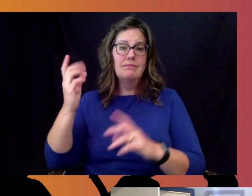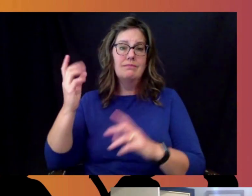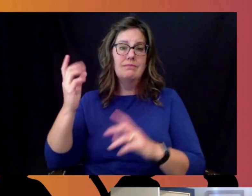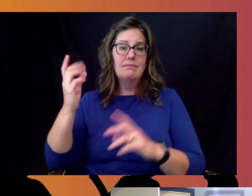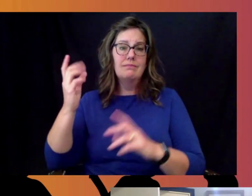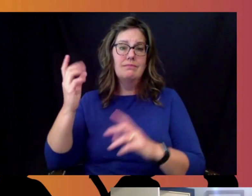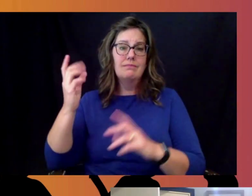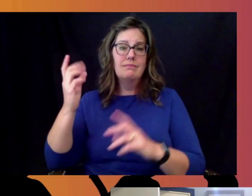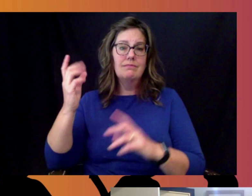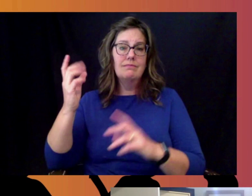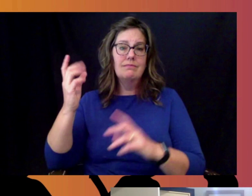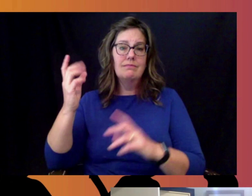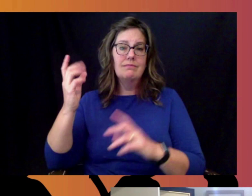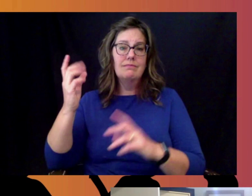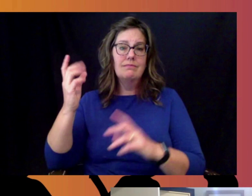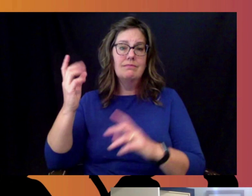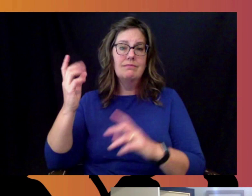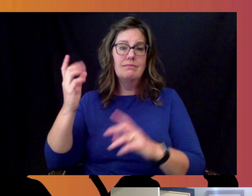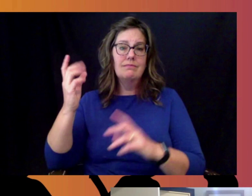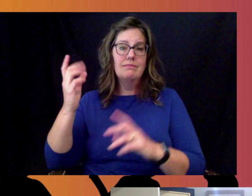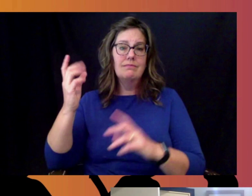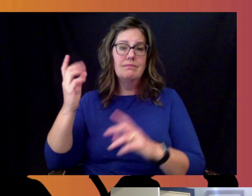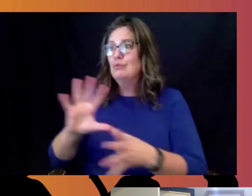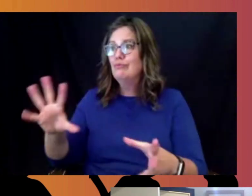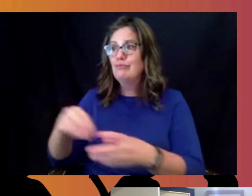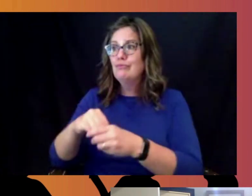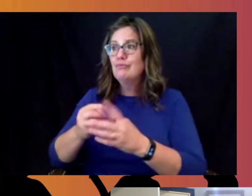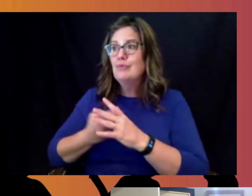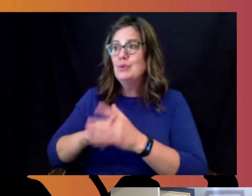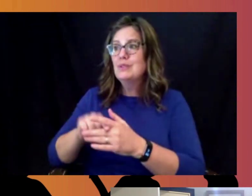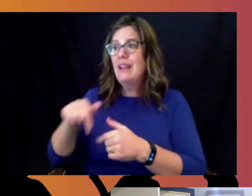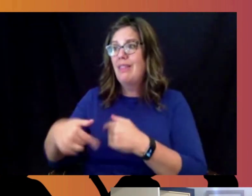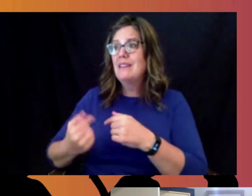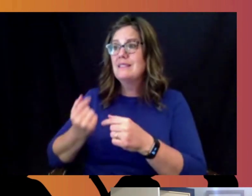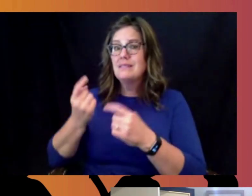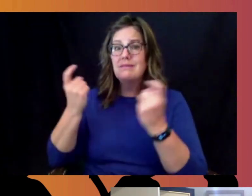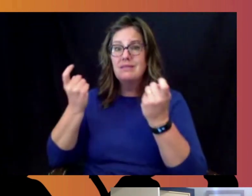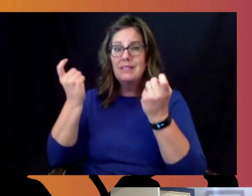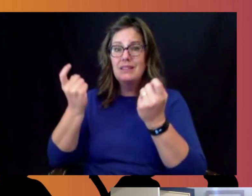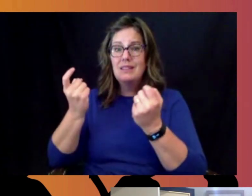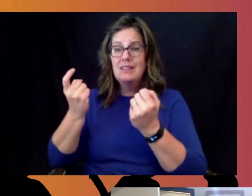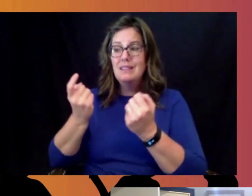thank you to you jocelyn you're an inspiration to me just the two times we've talked i hope we